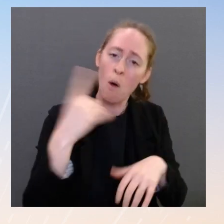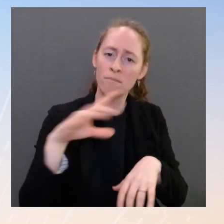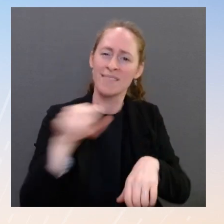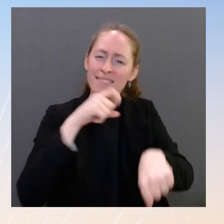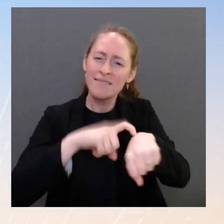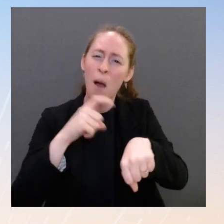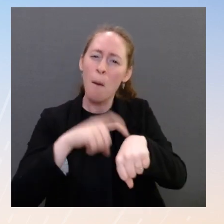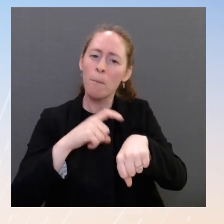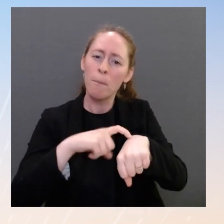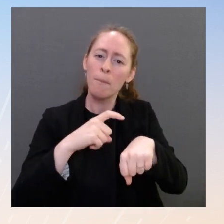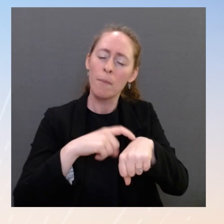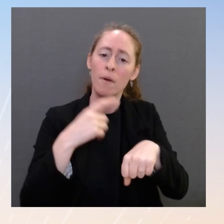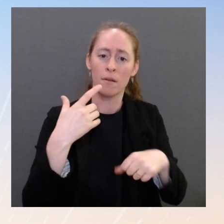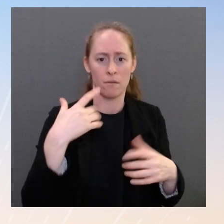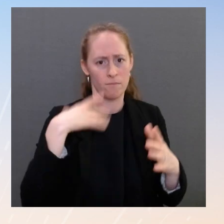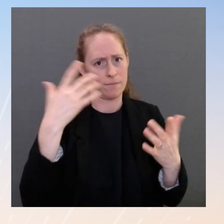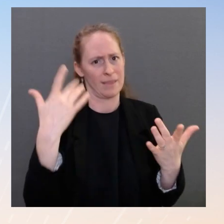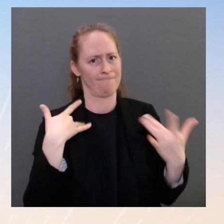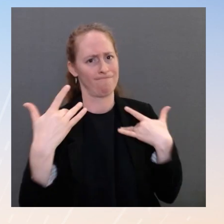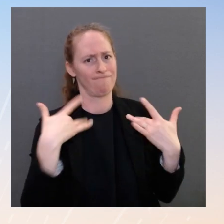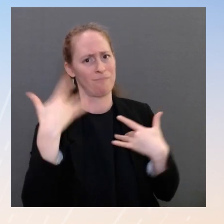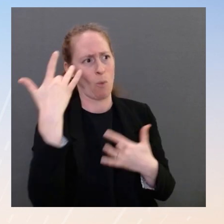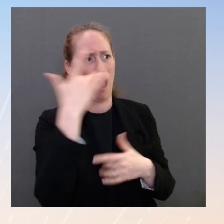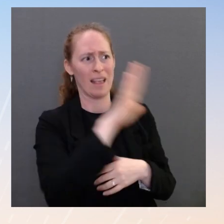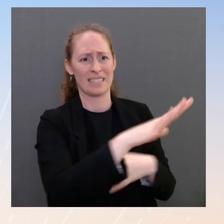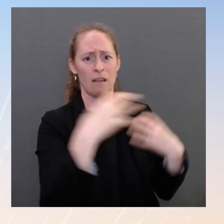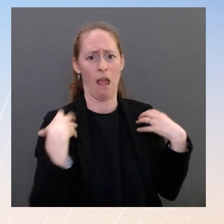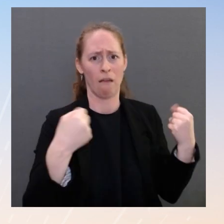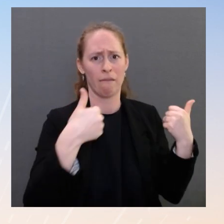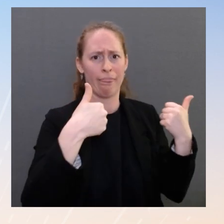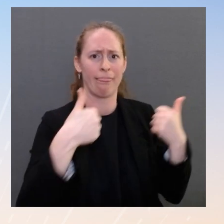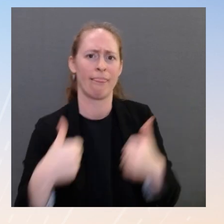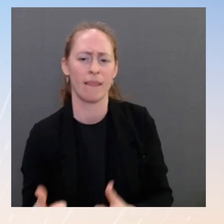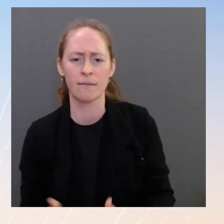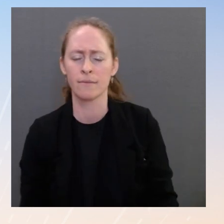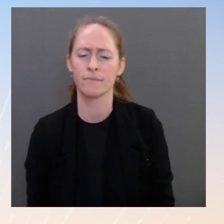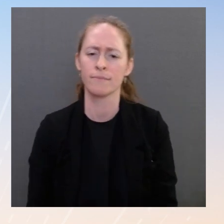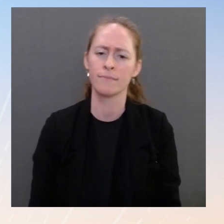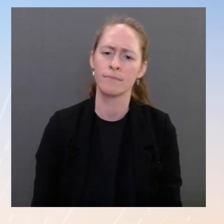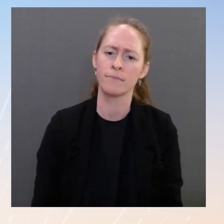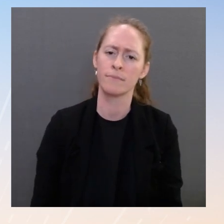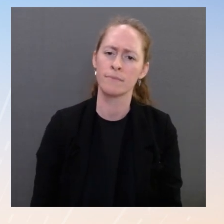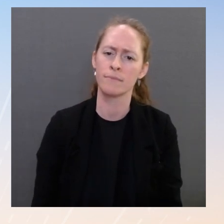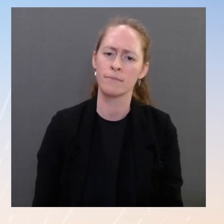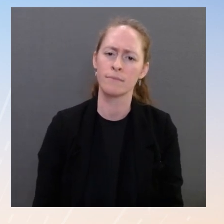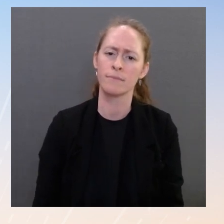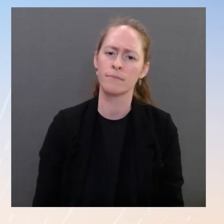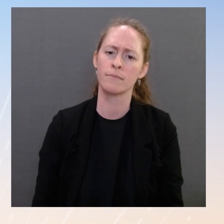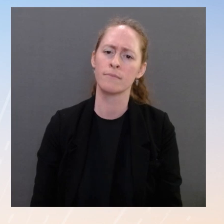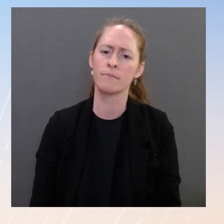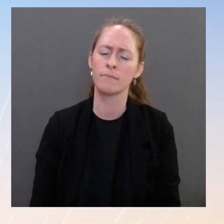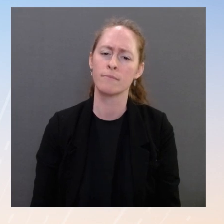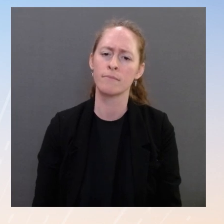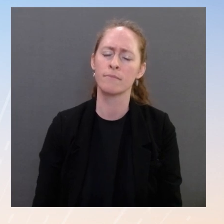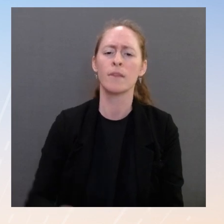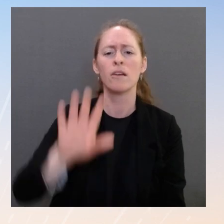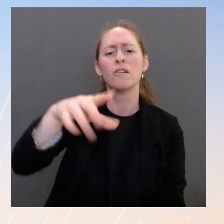The Press: And a slightly different topic: Russia yesterday effectively cutting out that -- cutting off natural gas to Poland and Bulgaria.